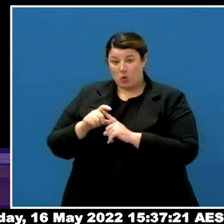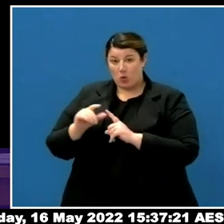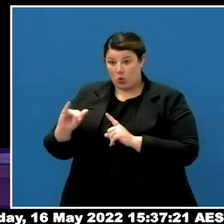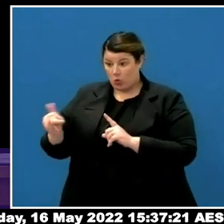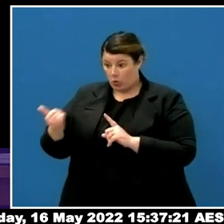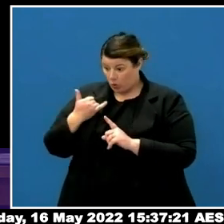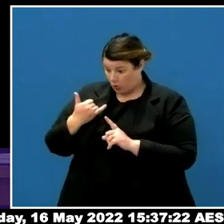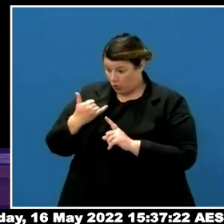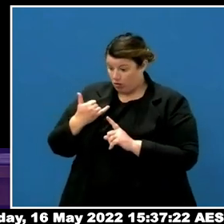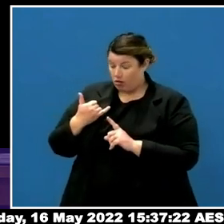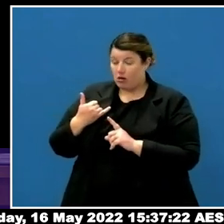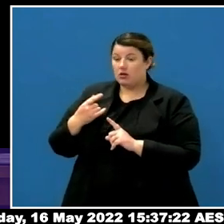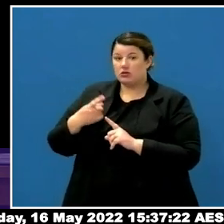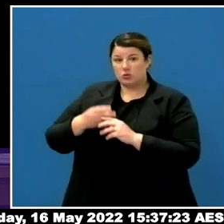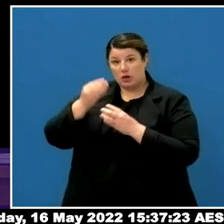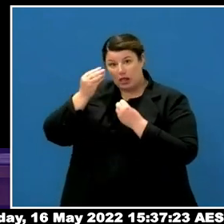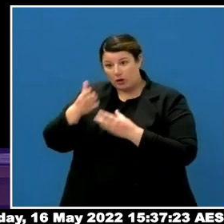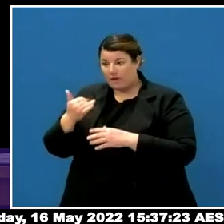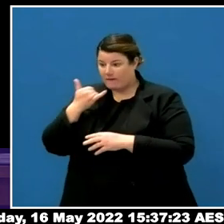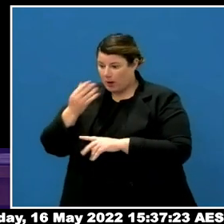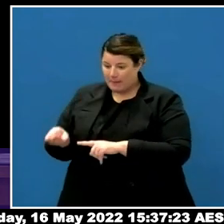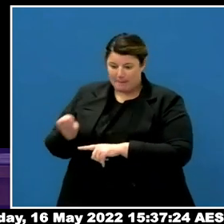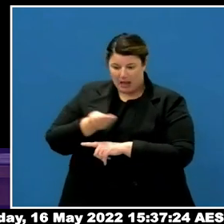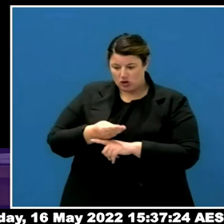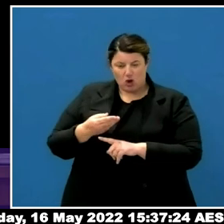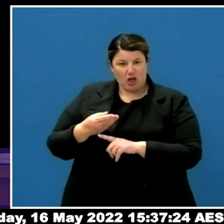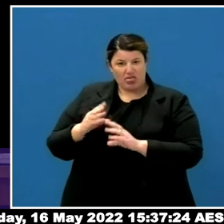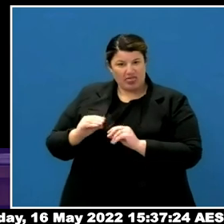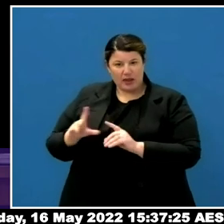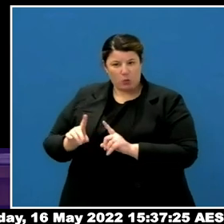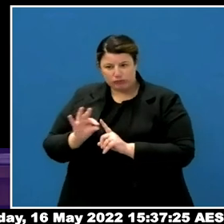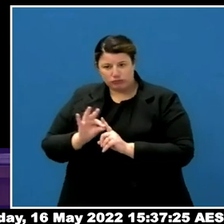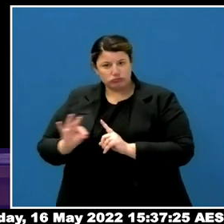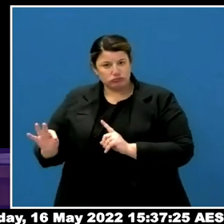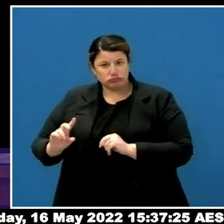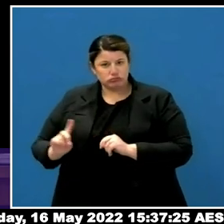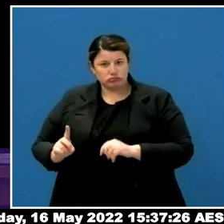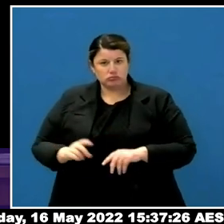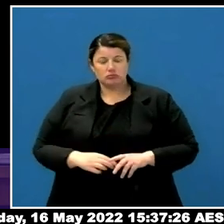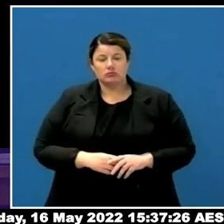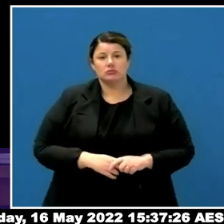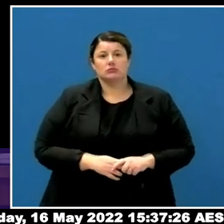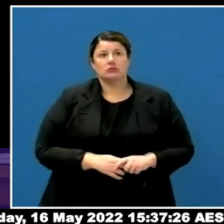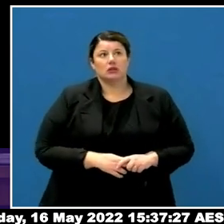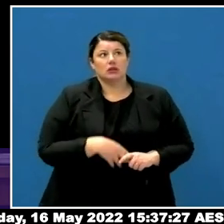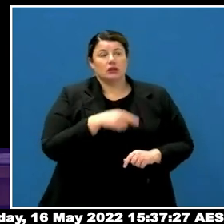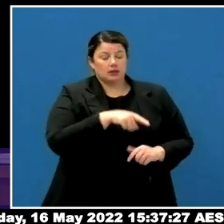Yes. I believe Daniel Nuumaalii was arrested on the Friday afternoon, and I